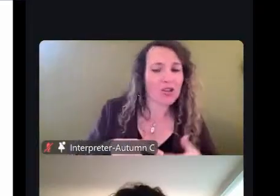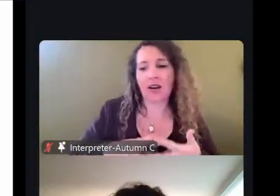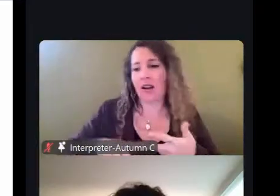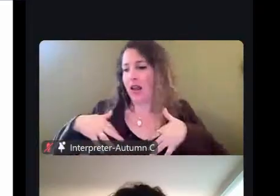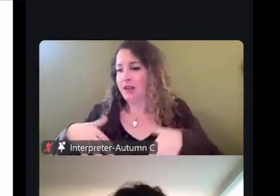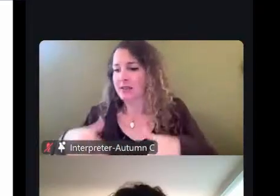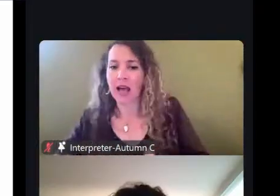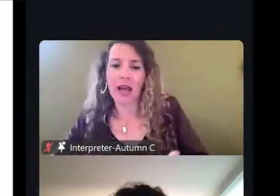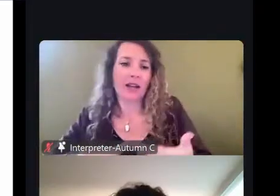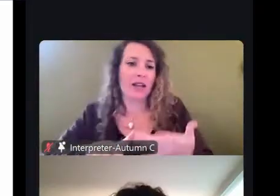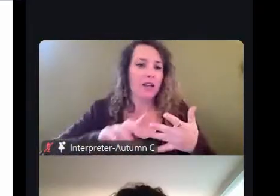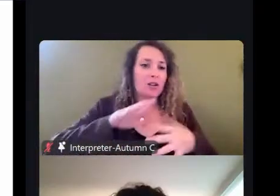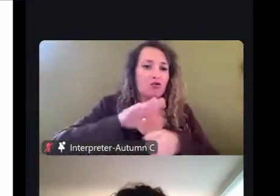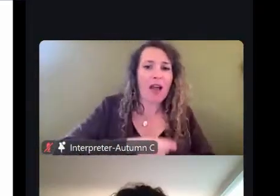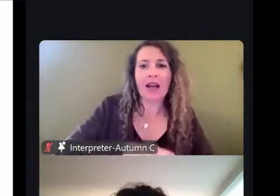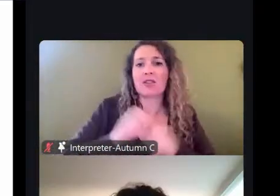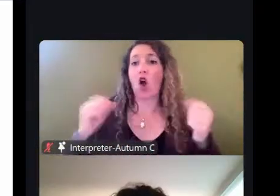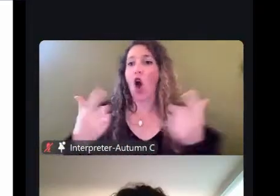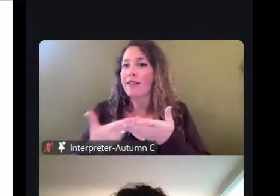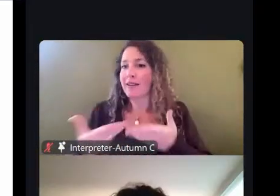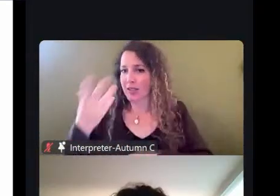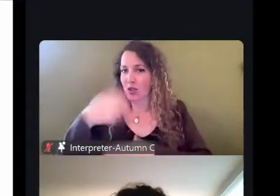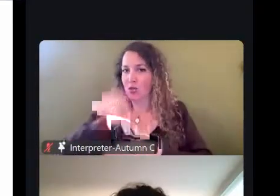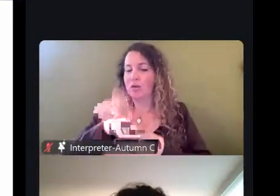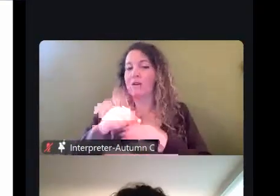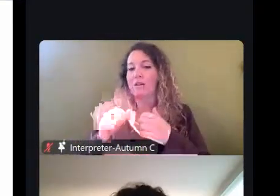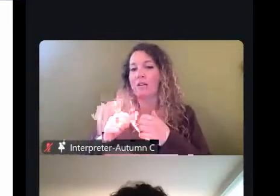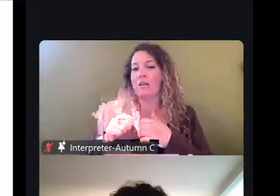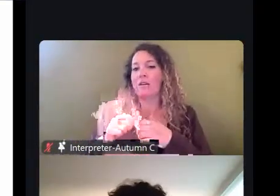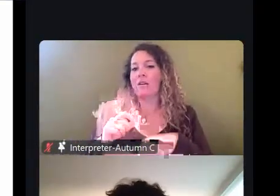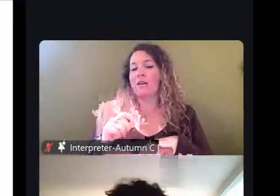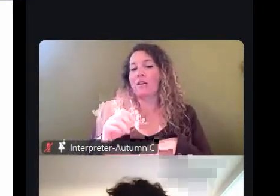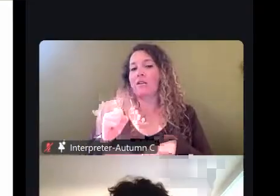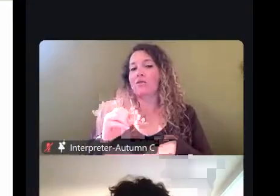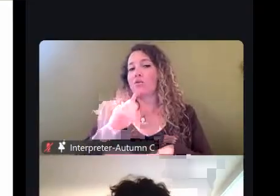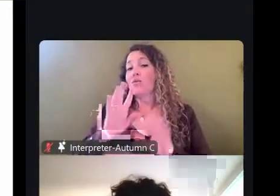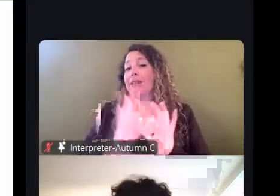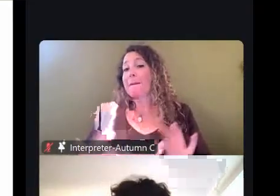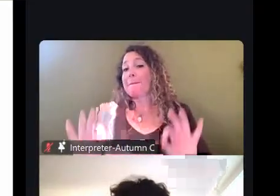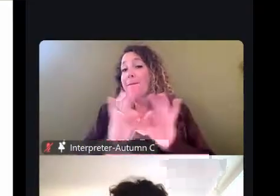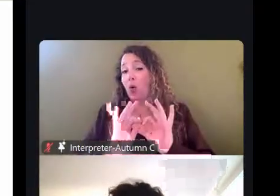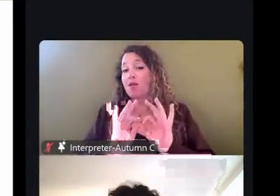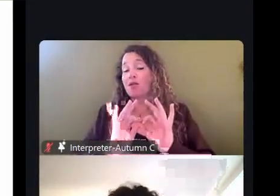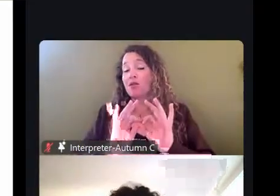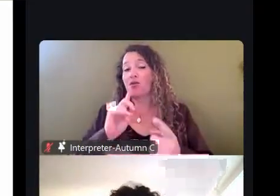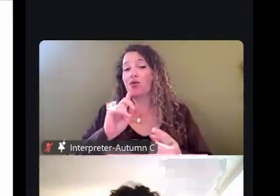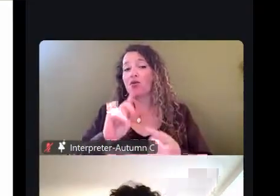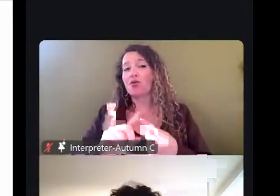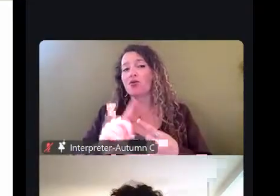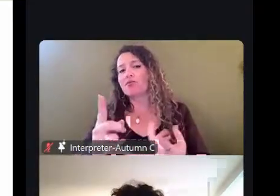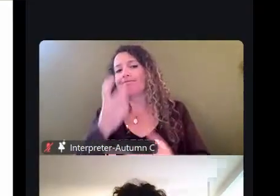there's all these things, but it's really key to really dive in and also